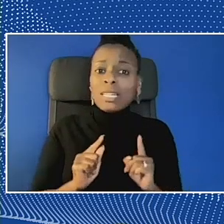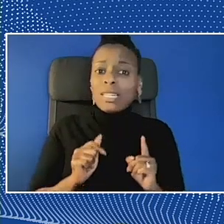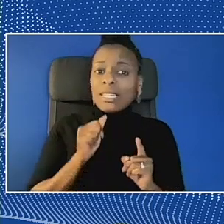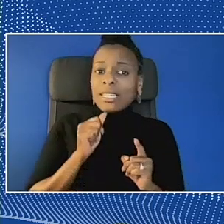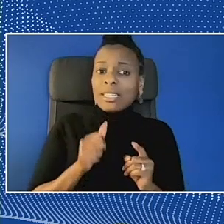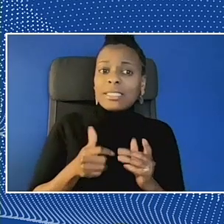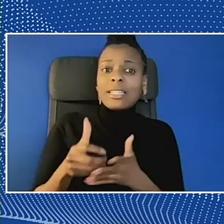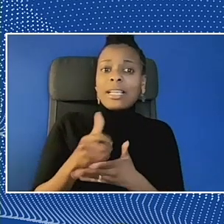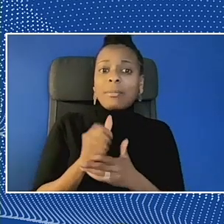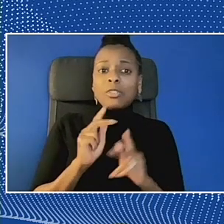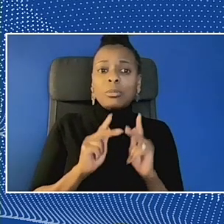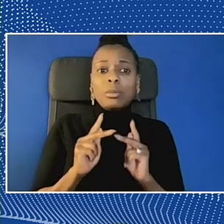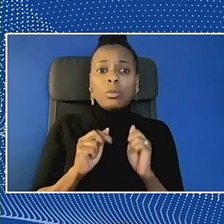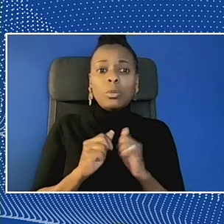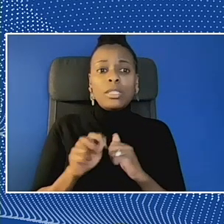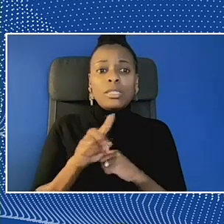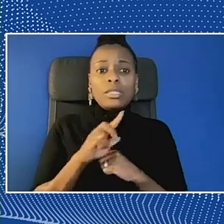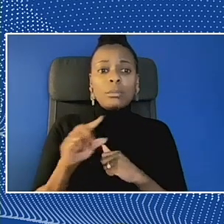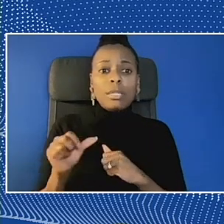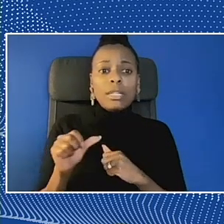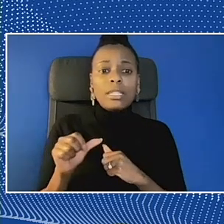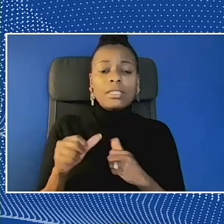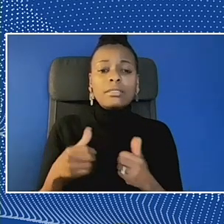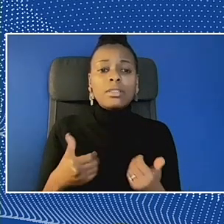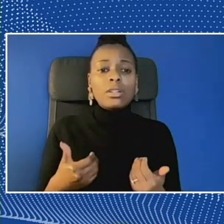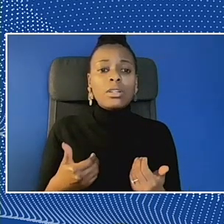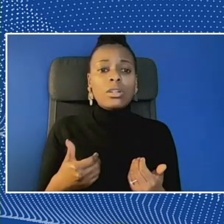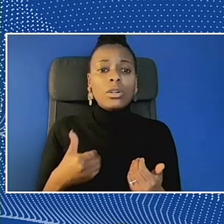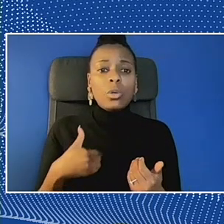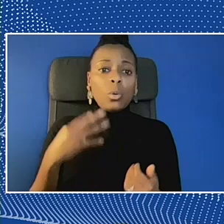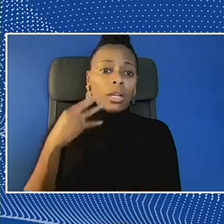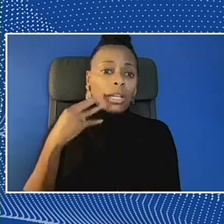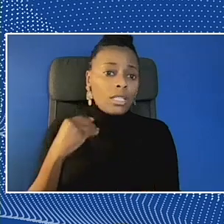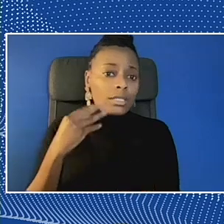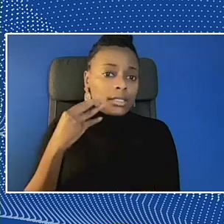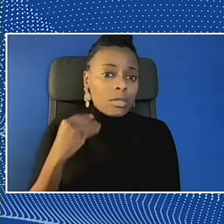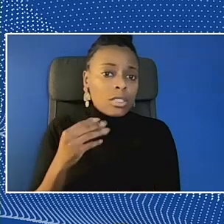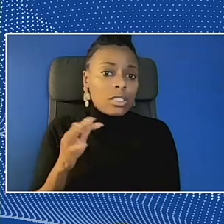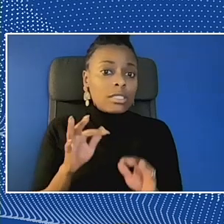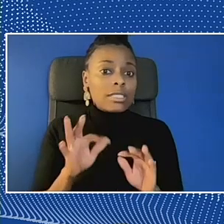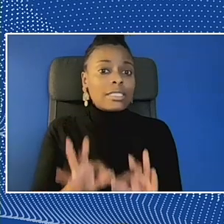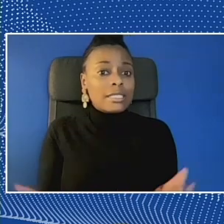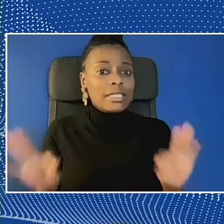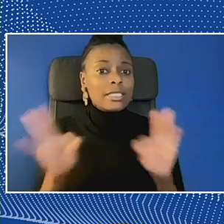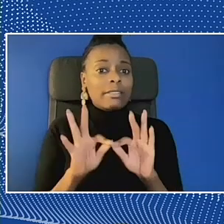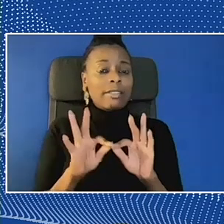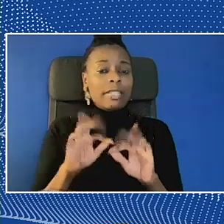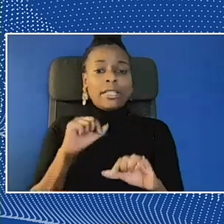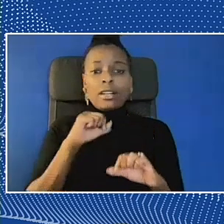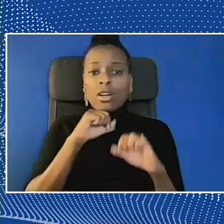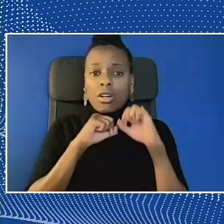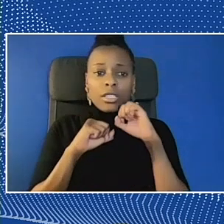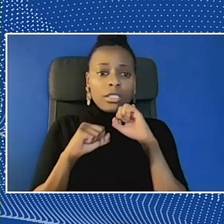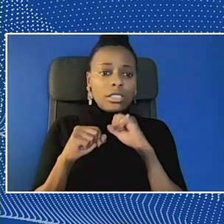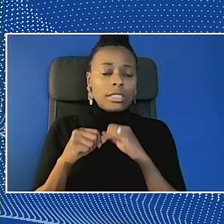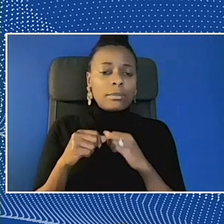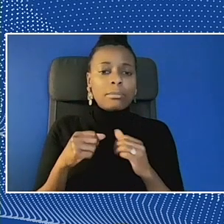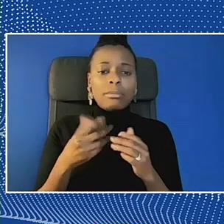disabilities who are experiencing significant hardship. The same with Income Based Repayment.